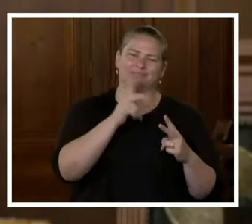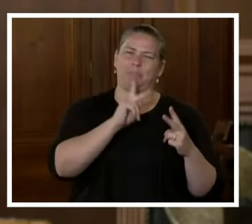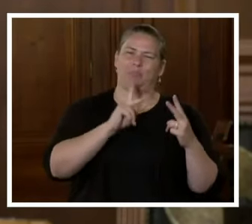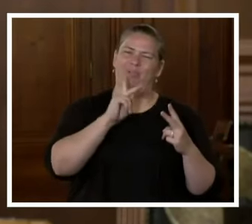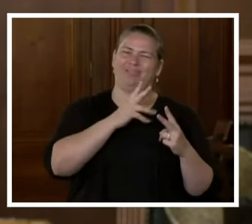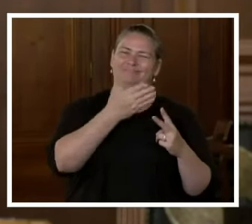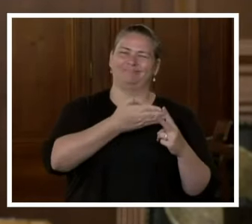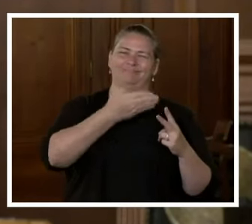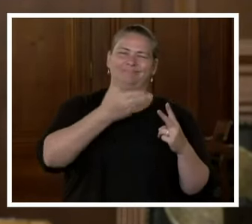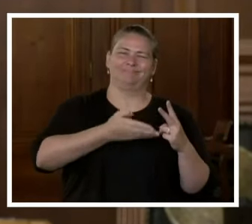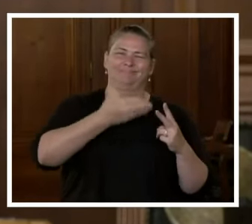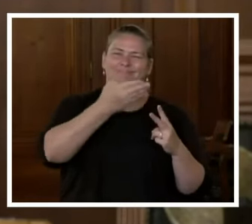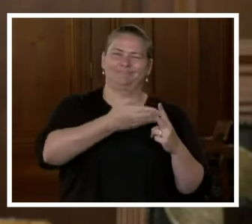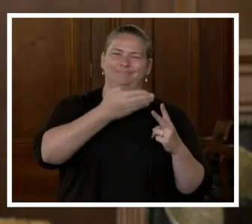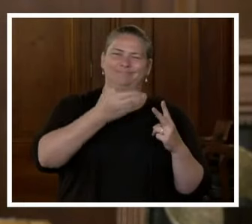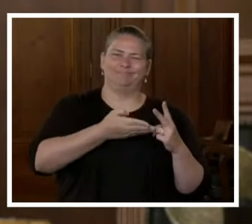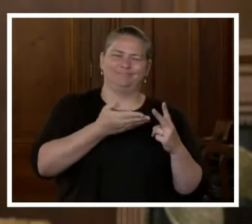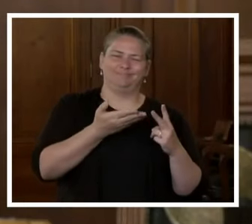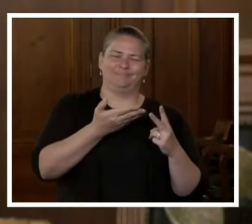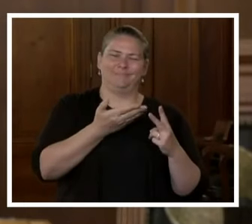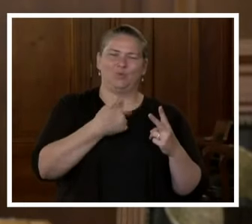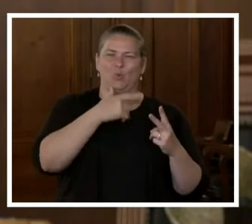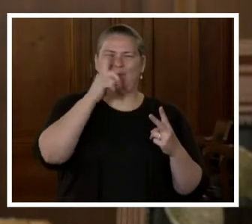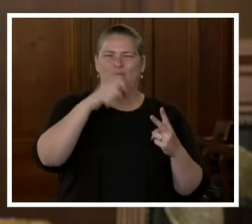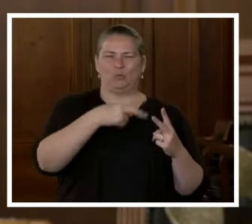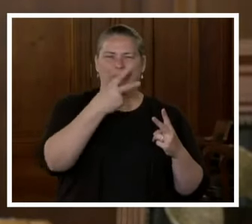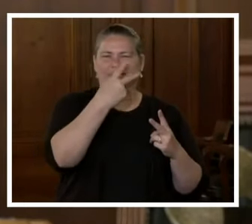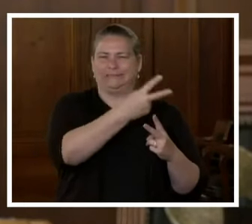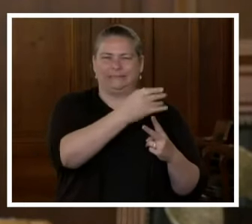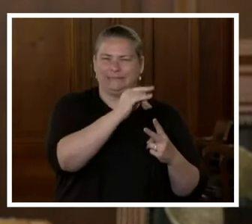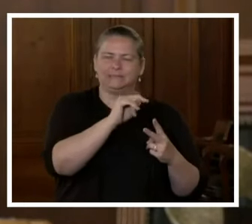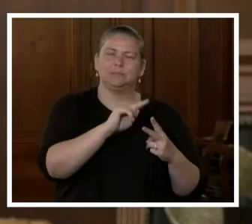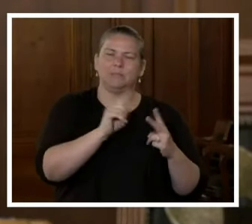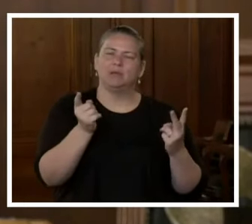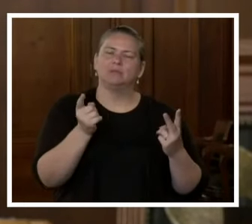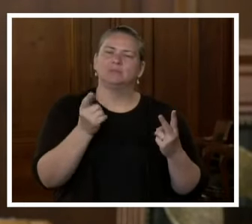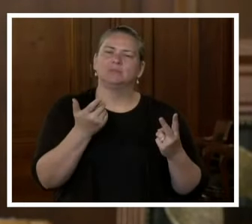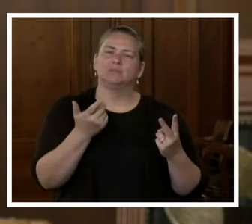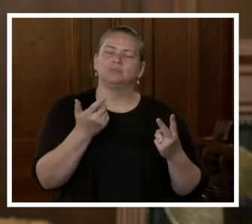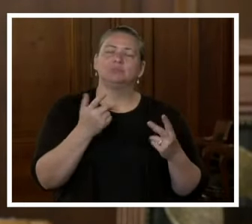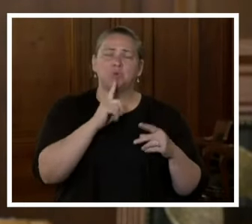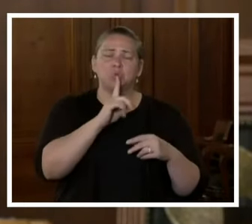$11.5 MILLION AND SIGNIFICANT EMPLOYEE VOLUNTEER SERVICE HOURS